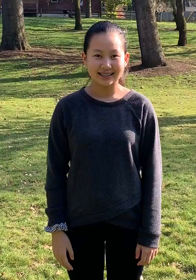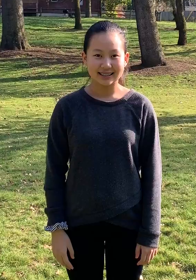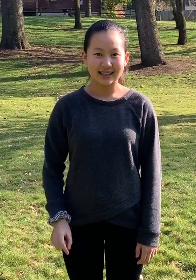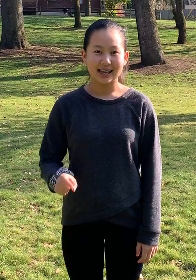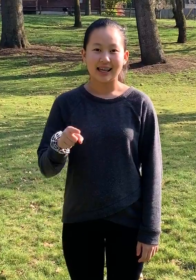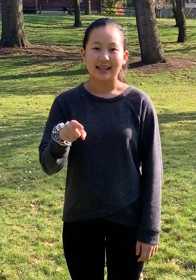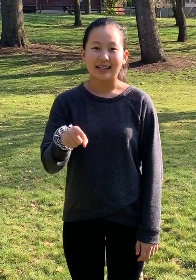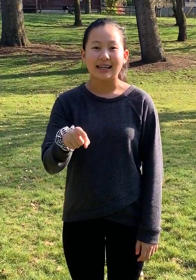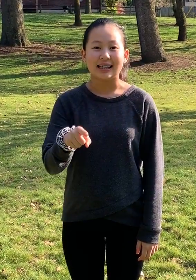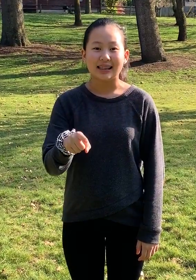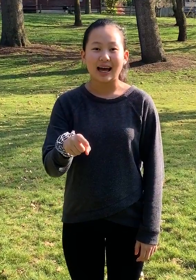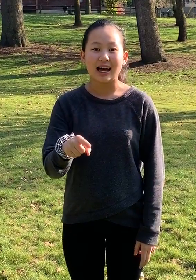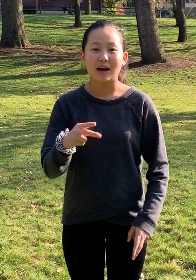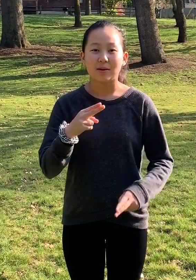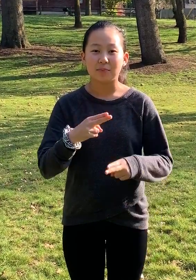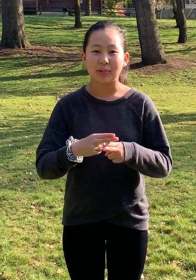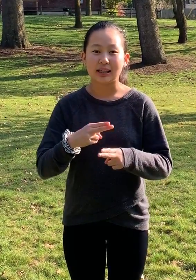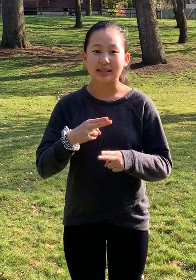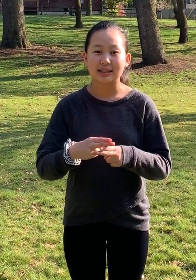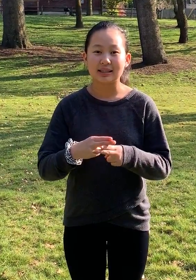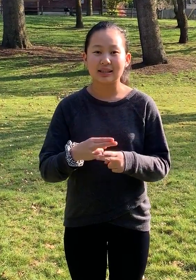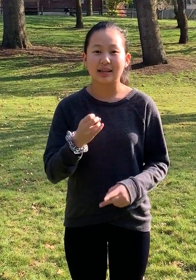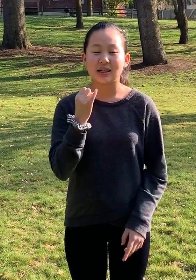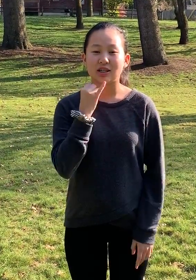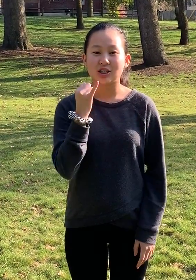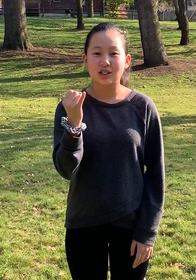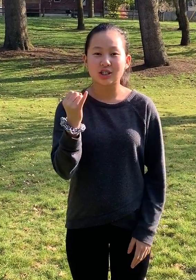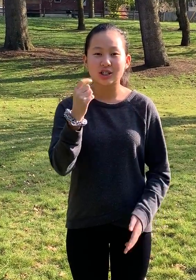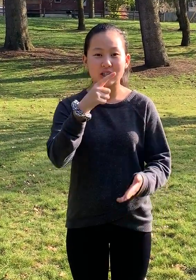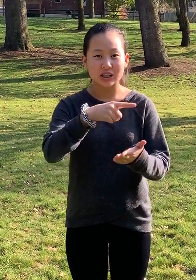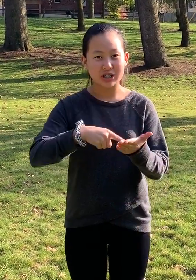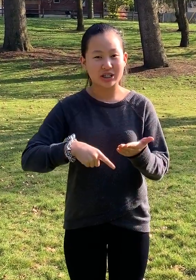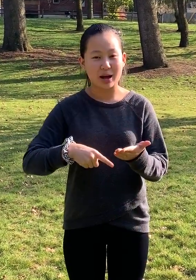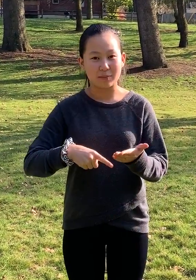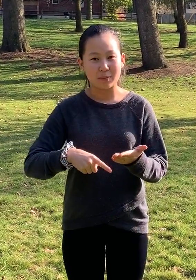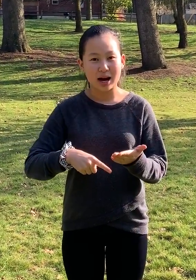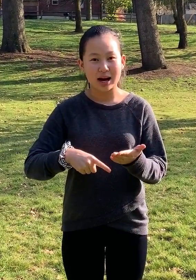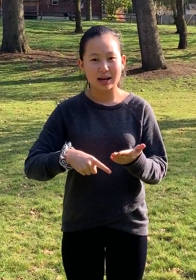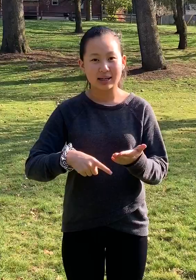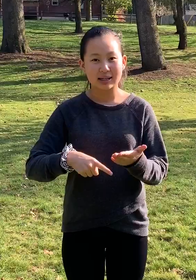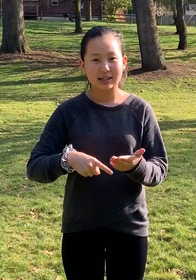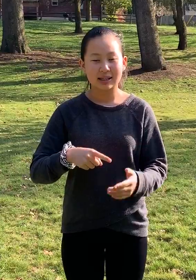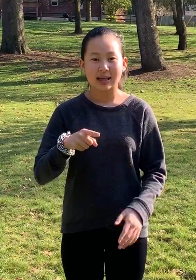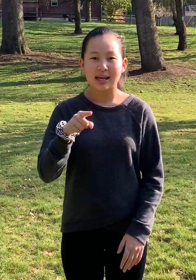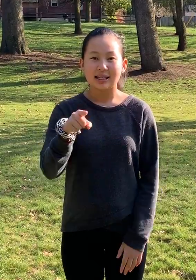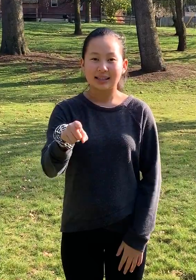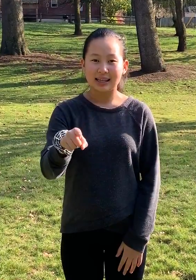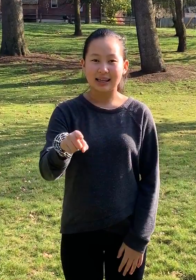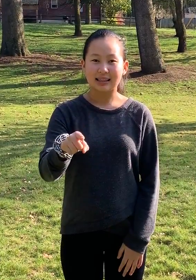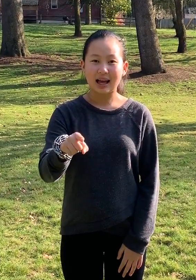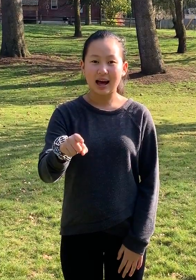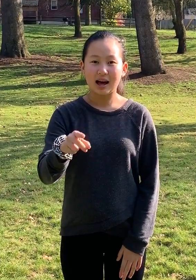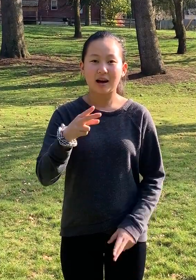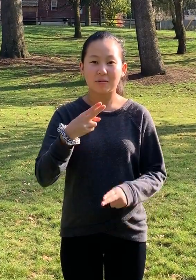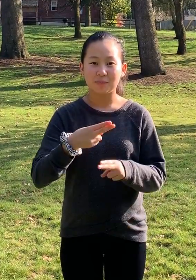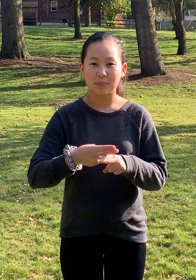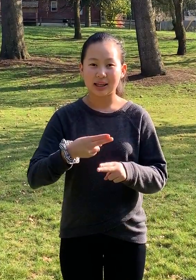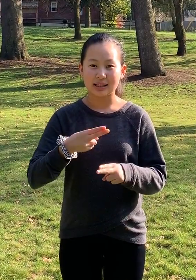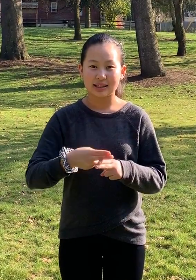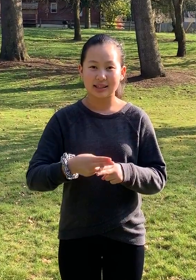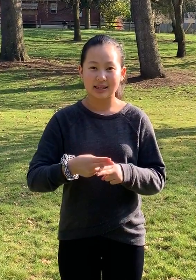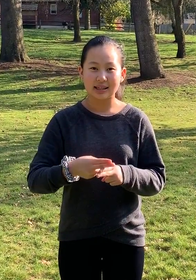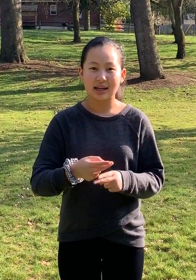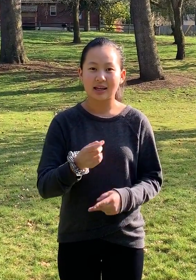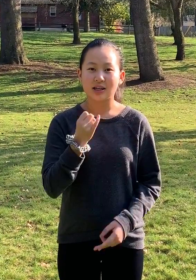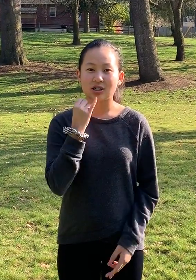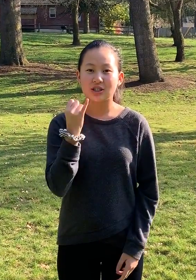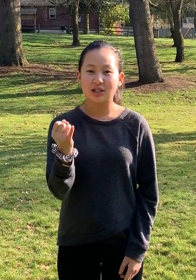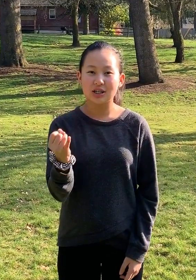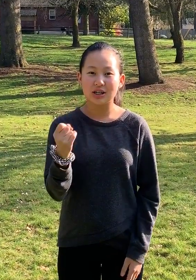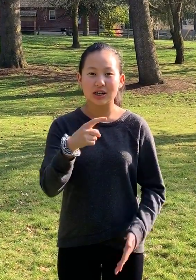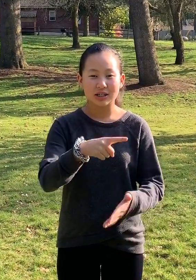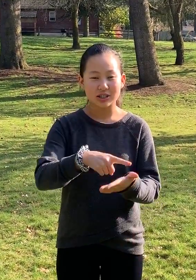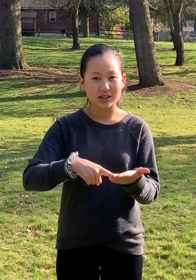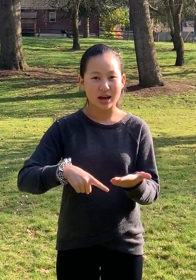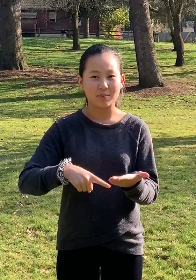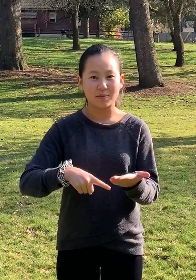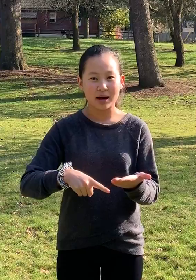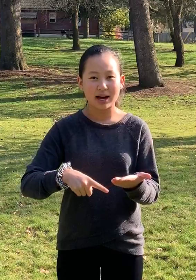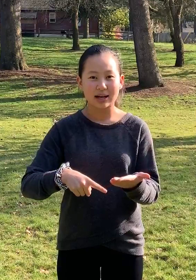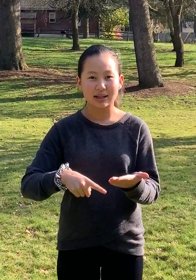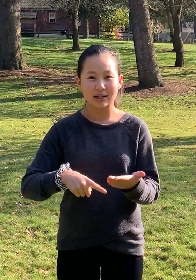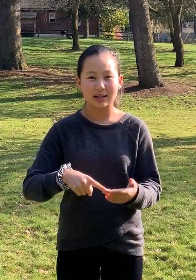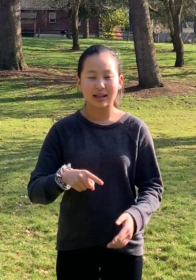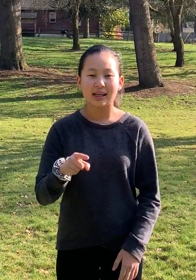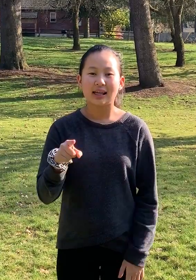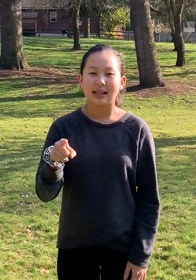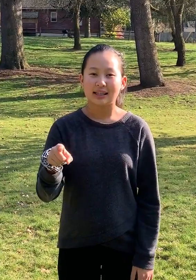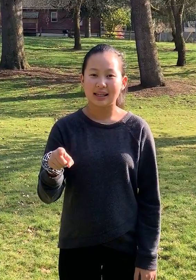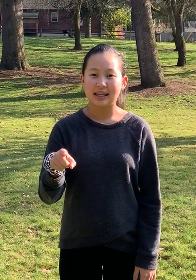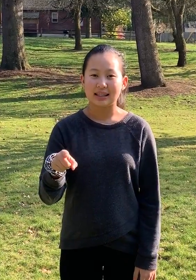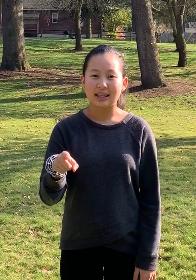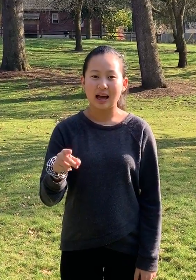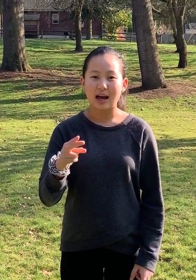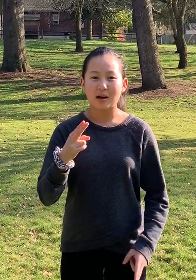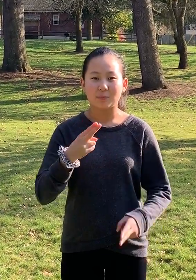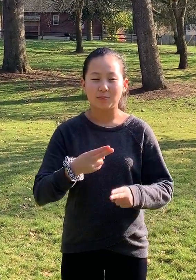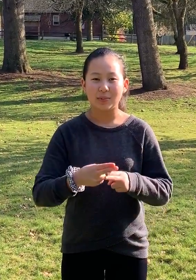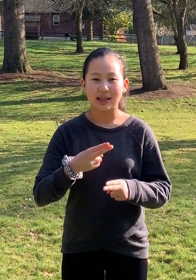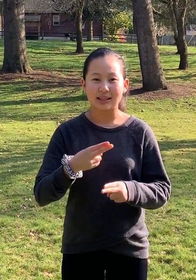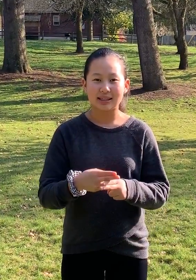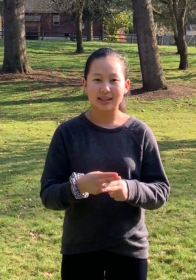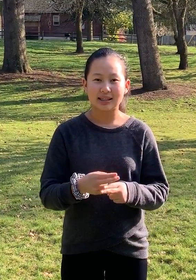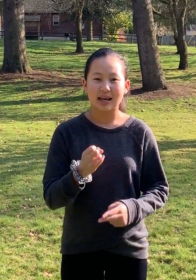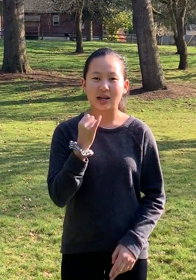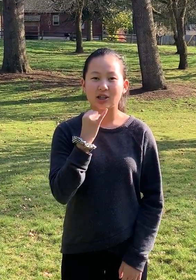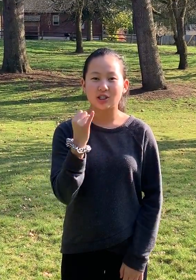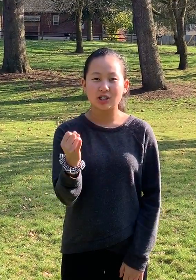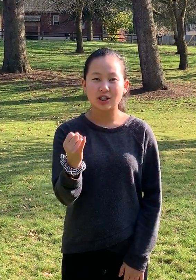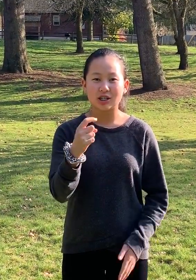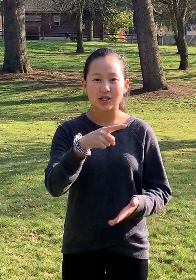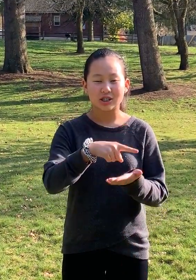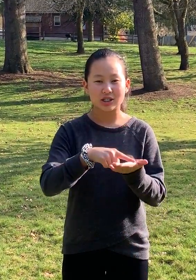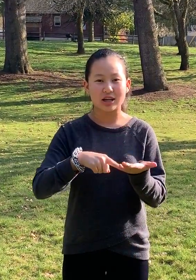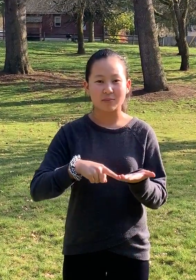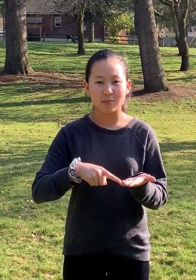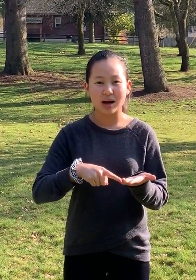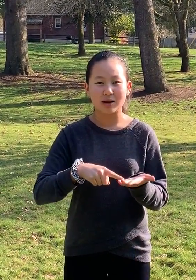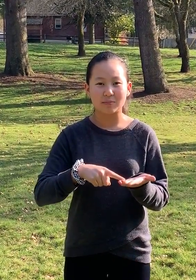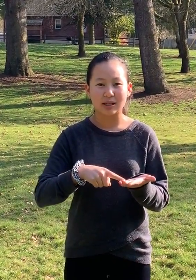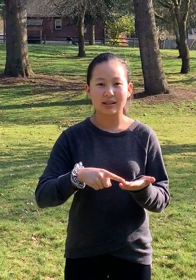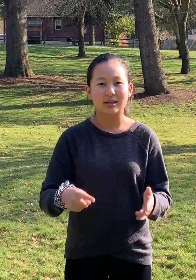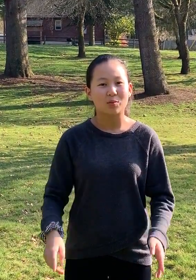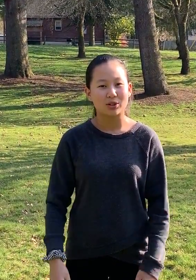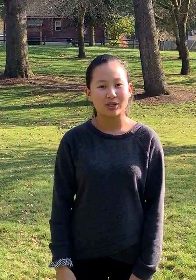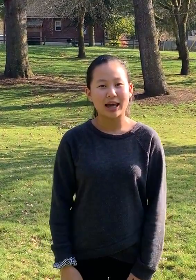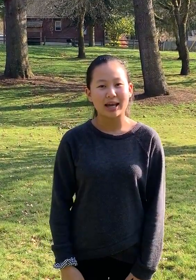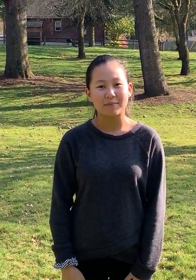nǐ de míng zì shì shén me 你的名字是什么 means "What's your name?".